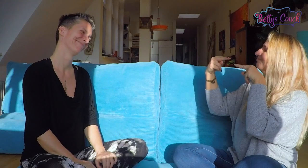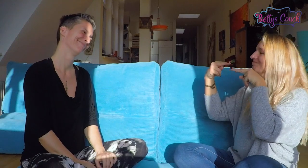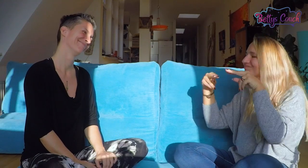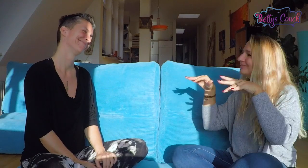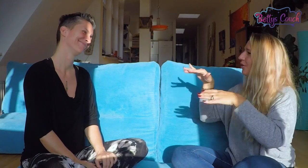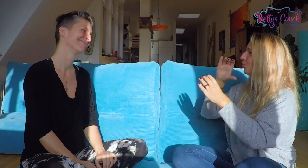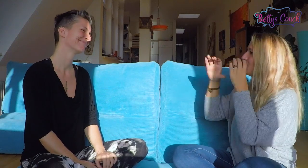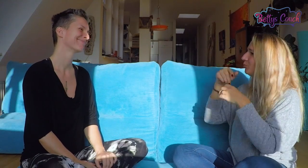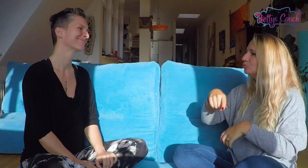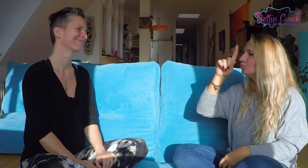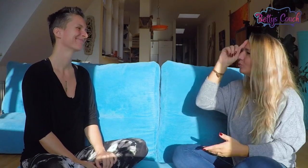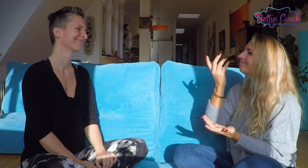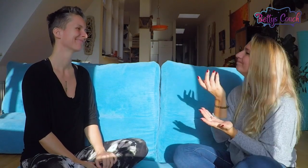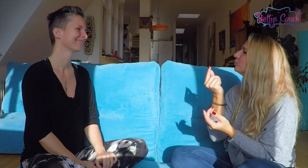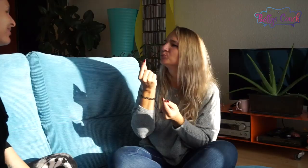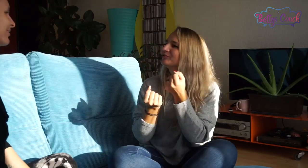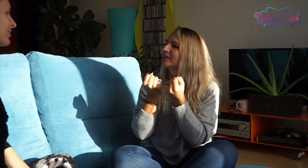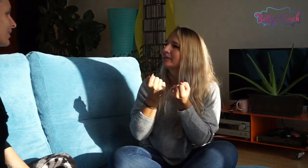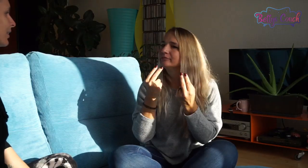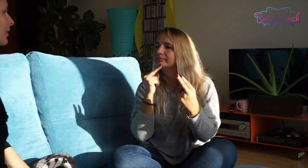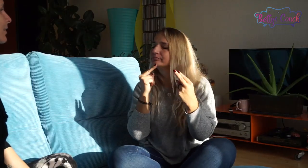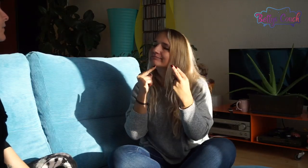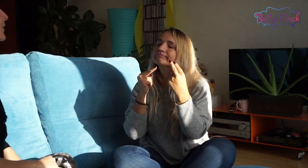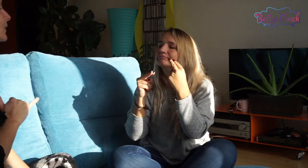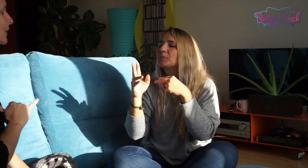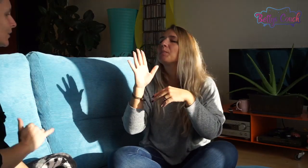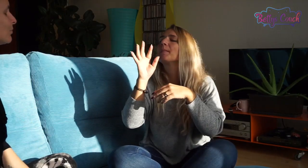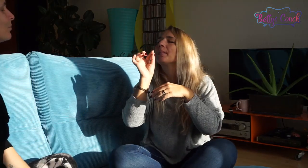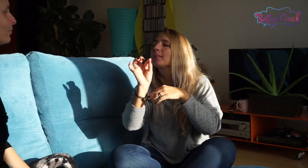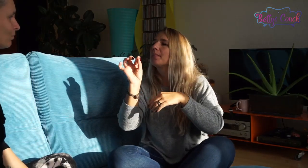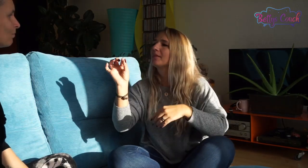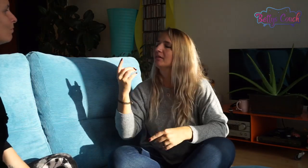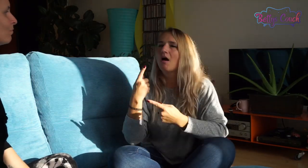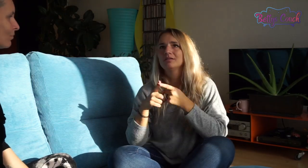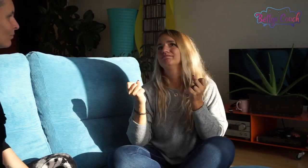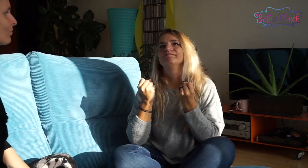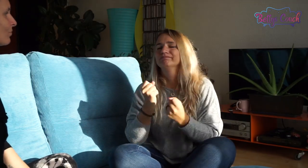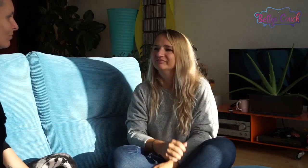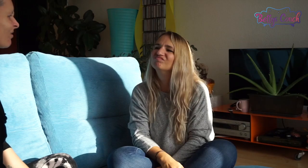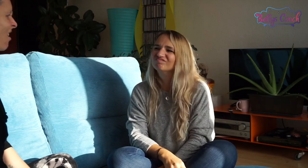It is more difficult in Germany.